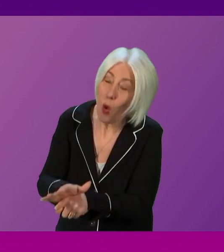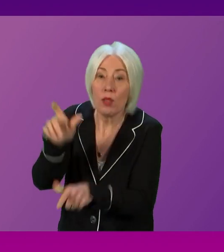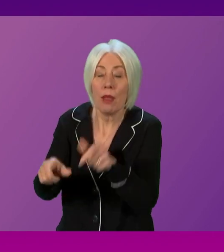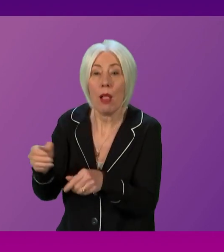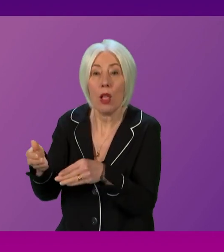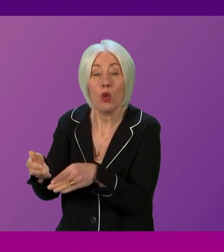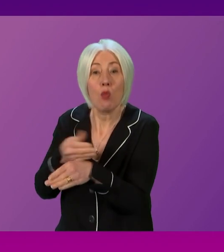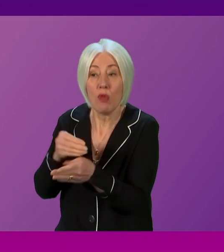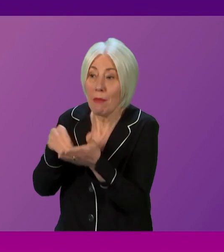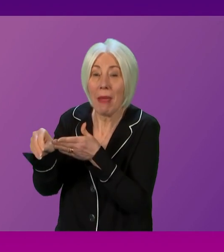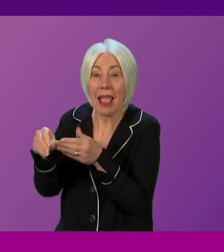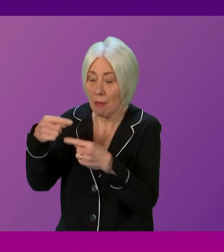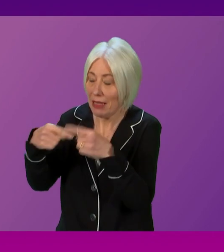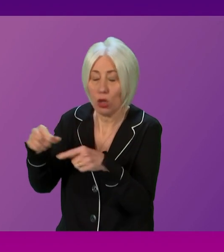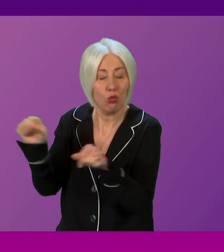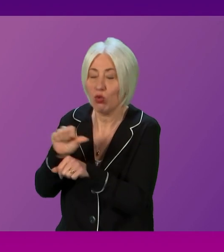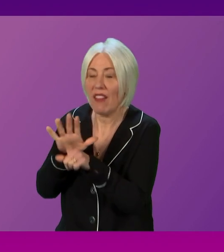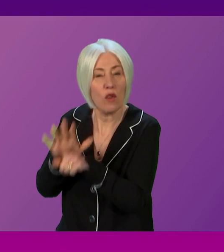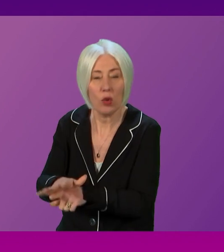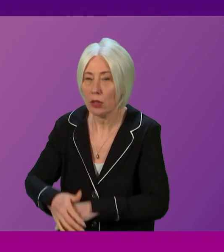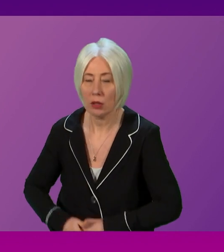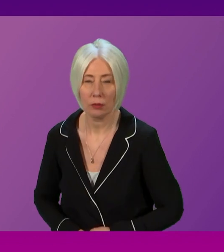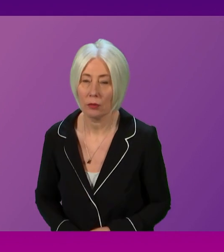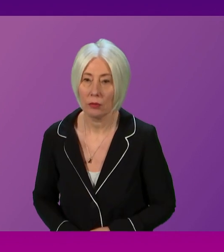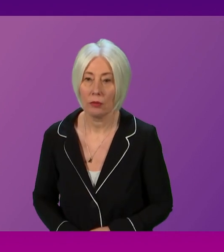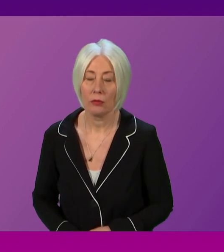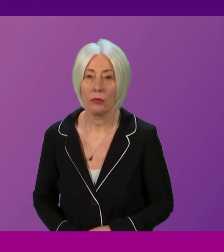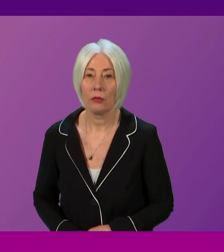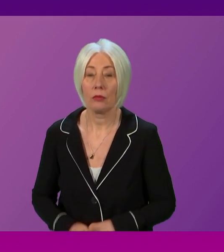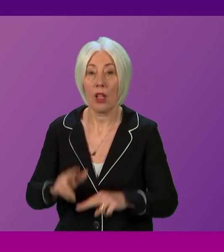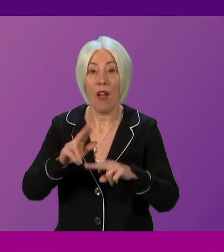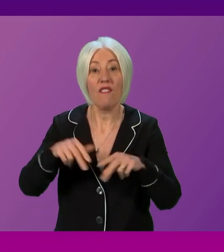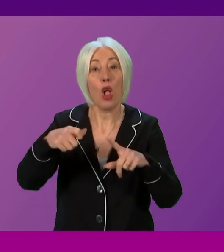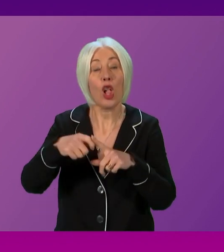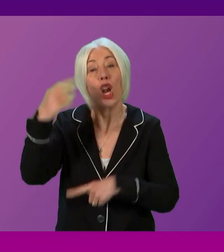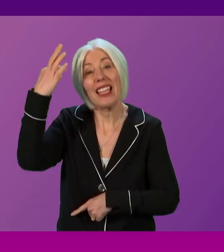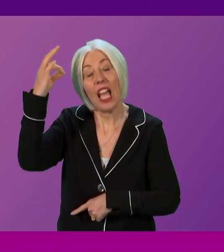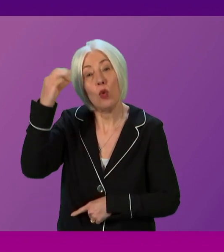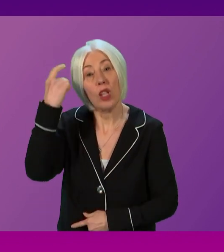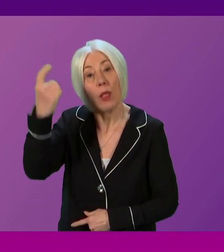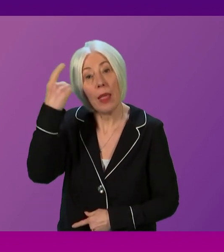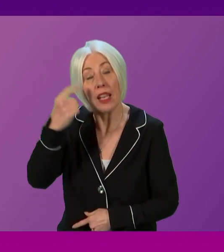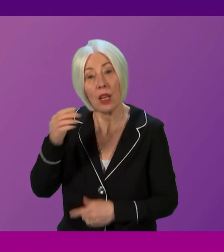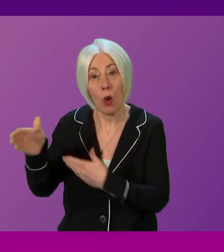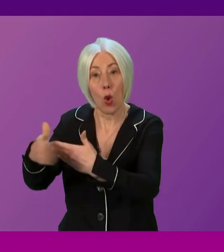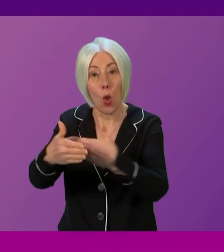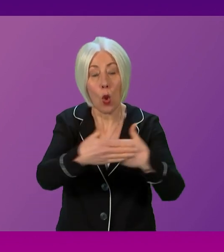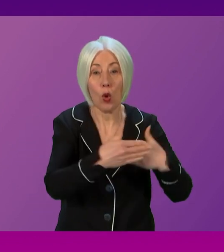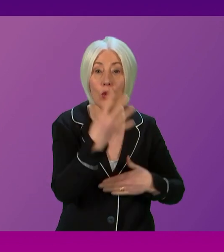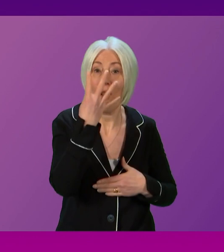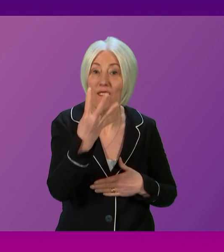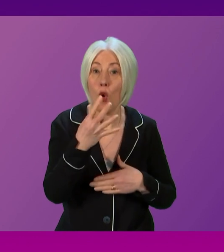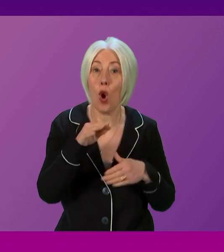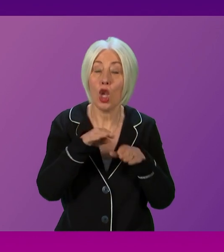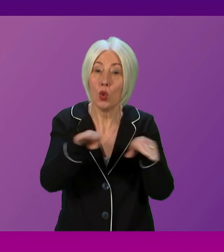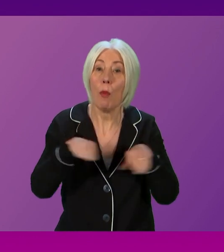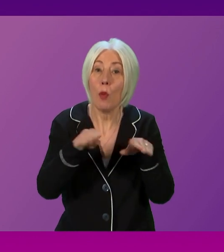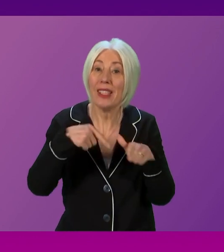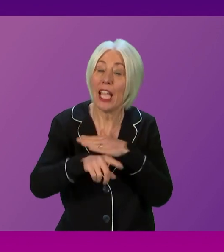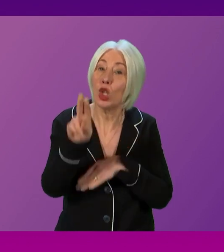Falkirk Council is considering closing four school swimming pools and one public